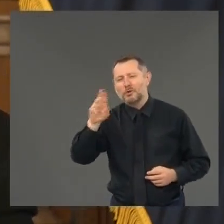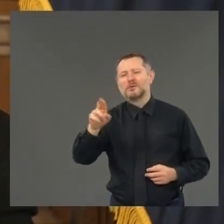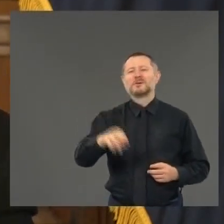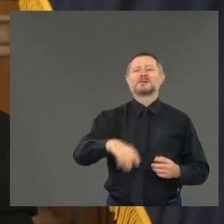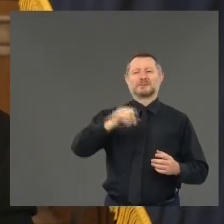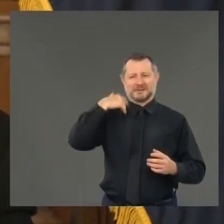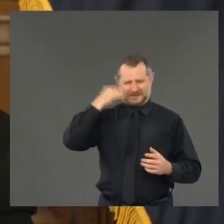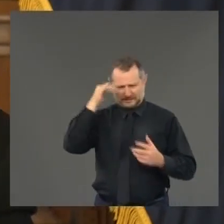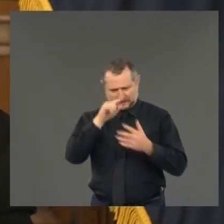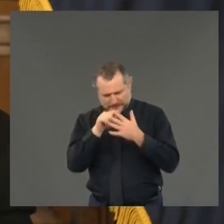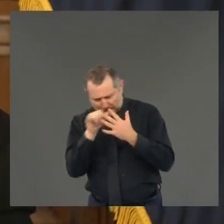WHY ARE THEY ALL, RODNEY KING, ERIC GARNER.